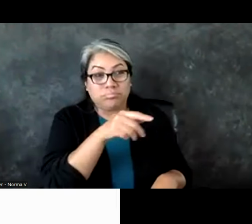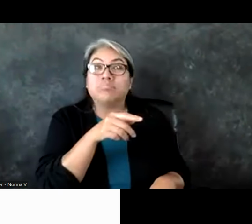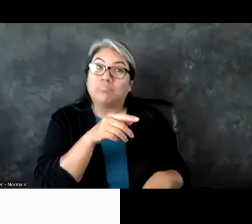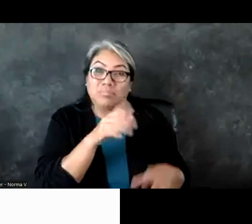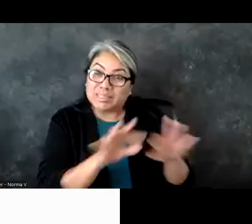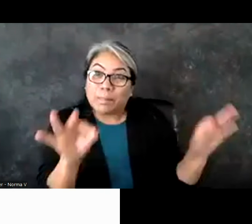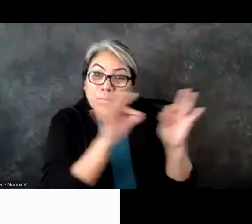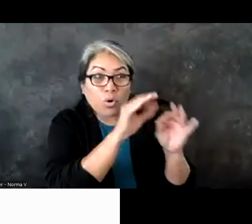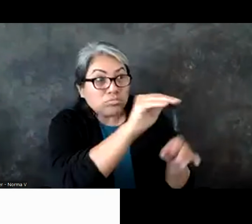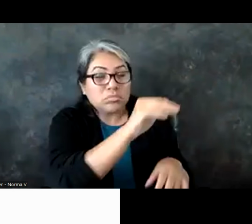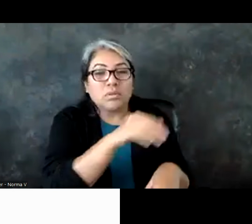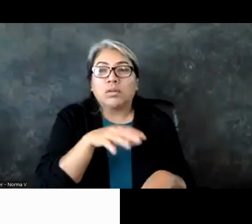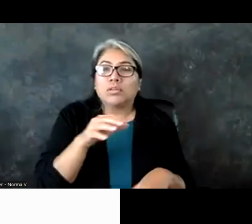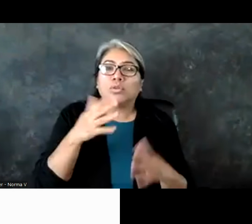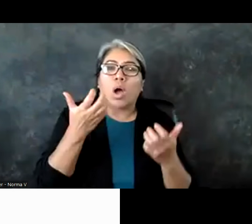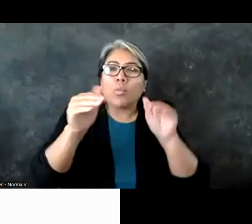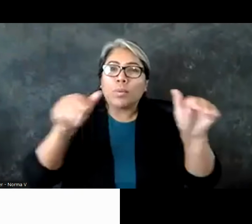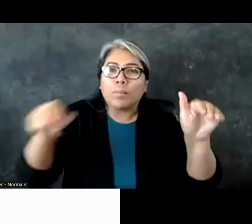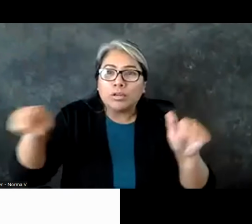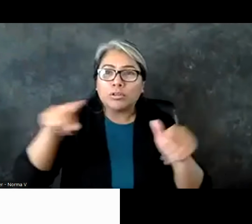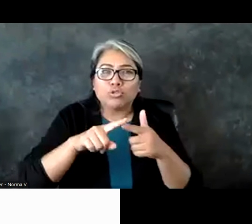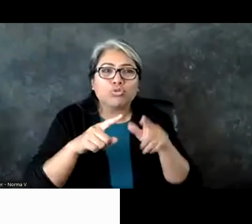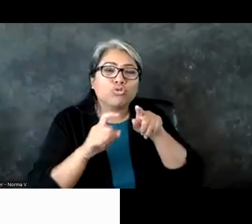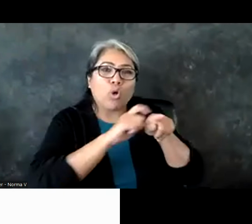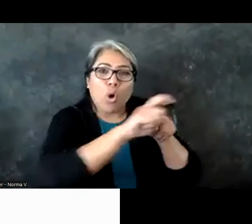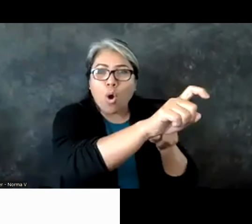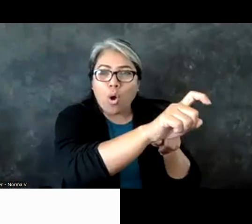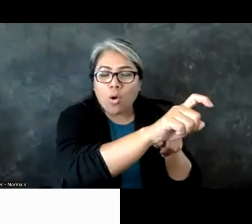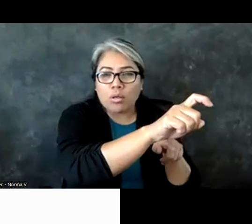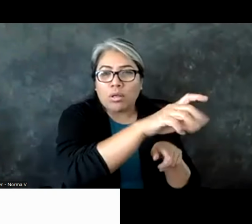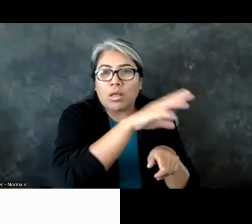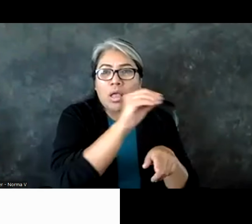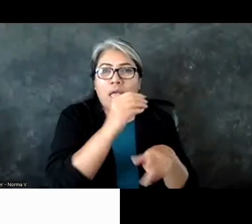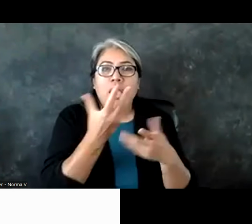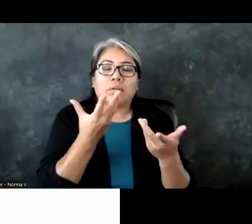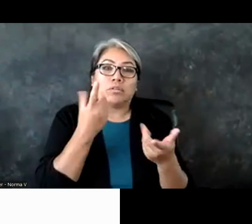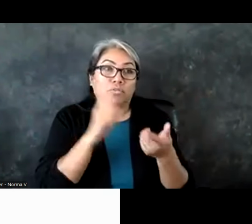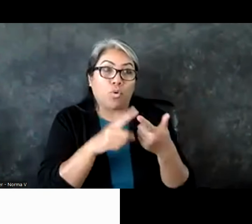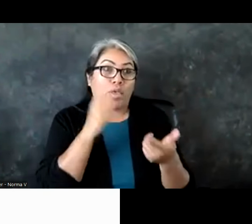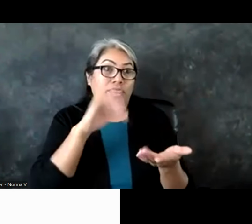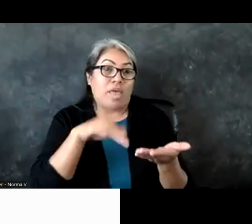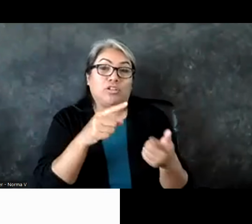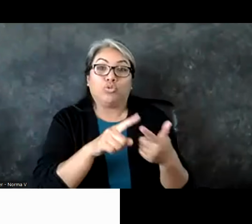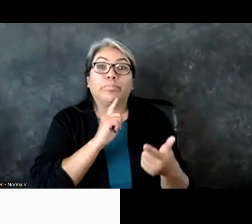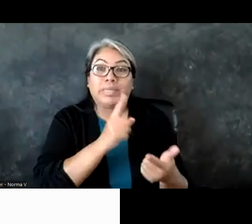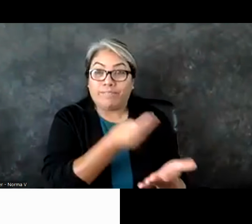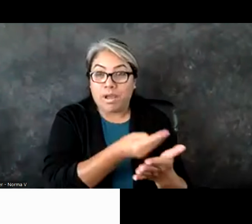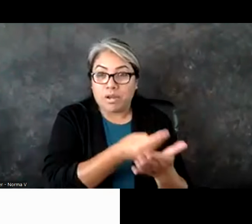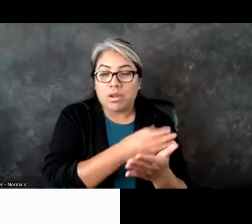sure that members of congress do not forget how important this issue s I want to invite people to call on their member